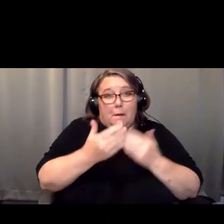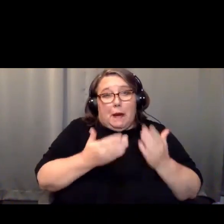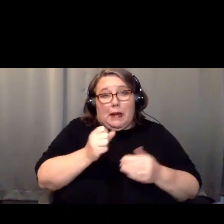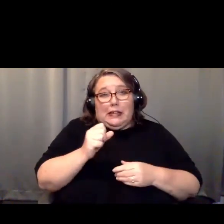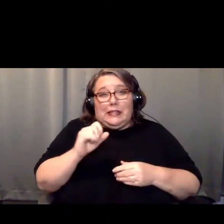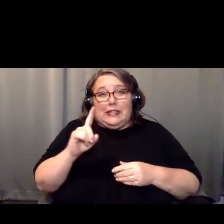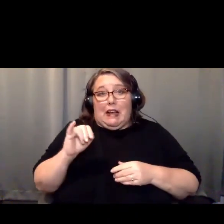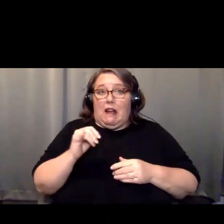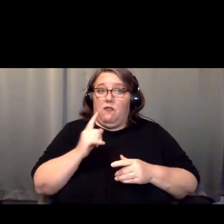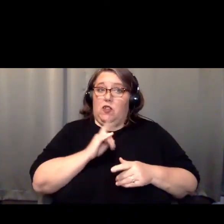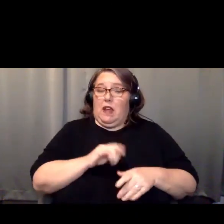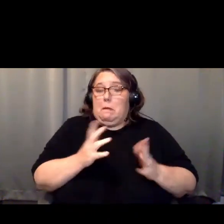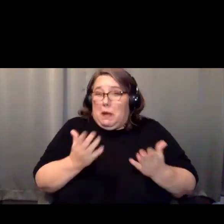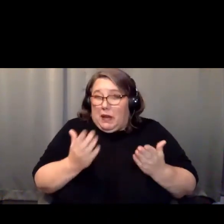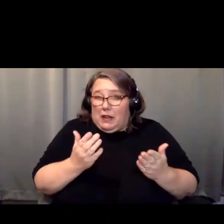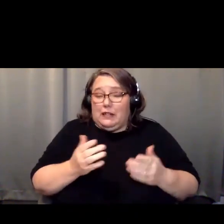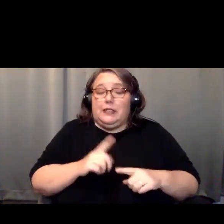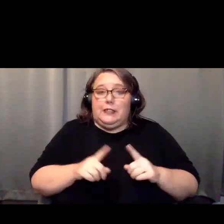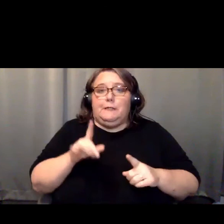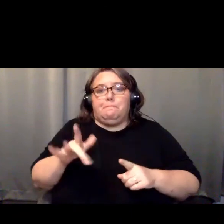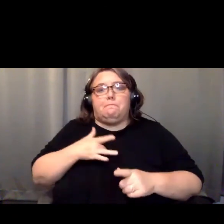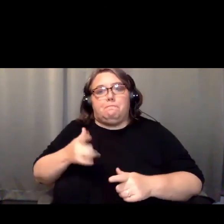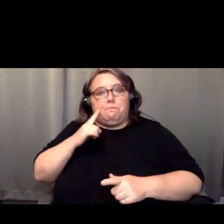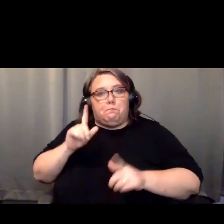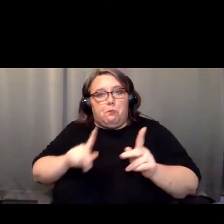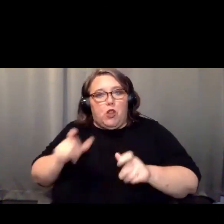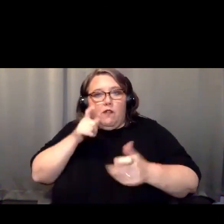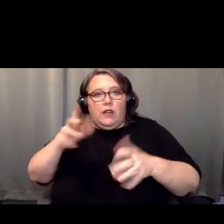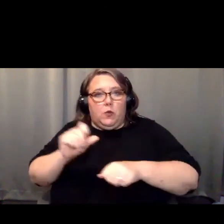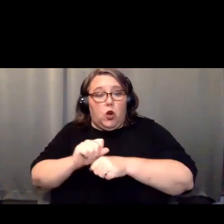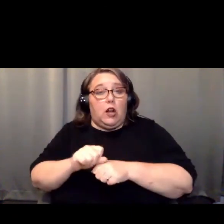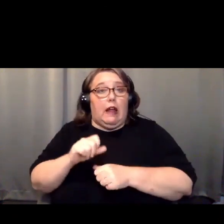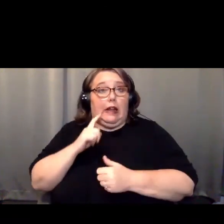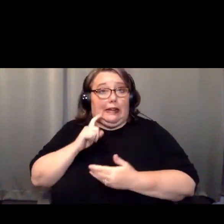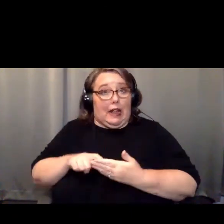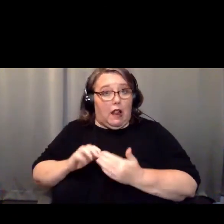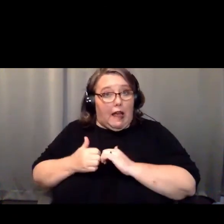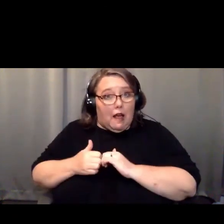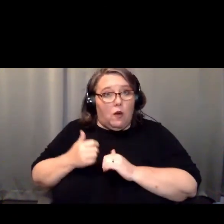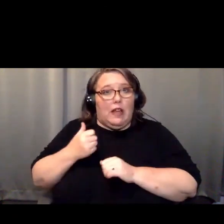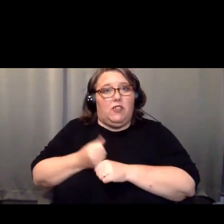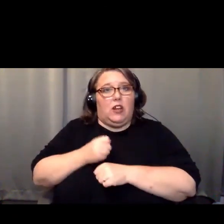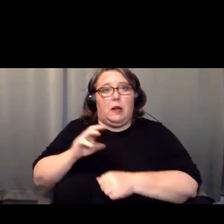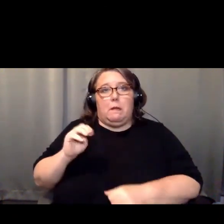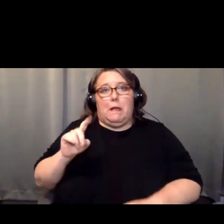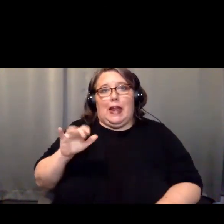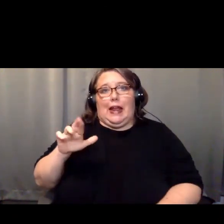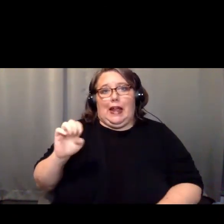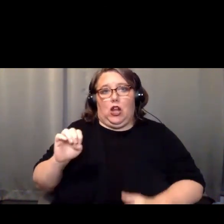but SSDI is generally for people who've worked. A good way to tell if someone has SSDI is if they're getting Medicare or if they will get Medicare